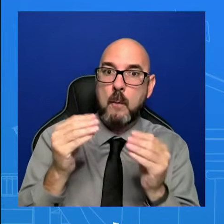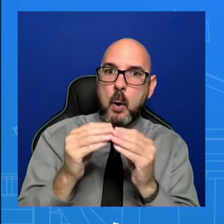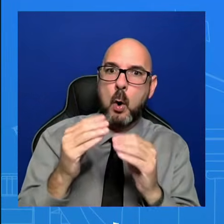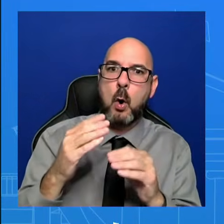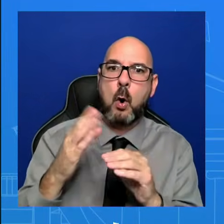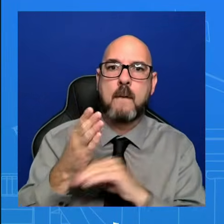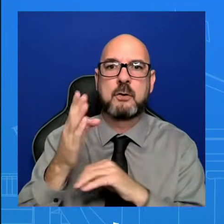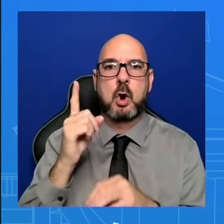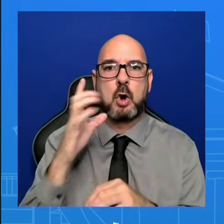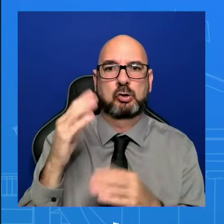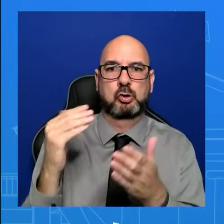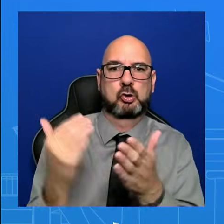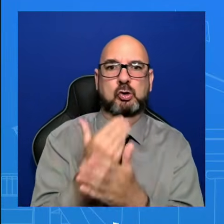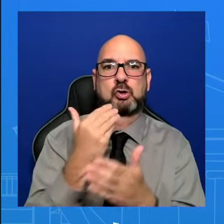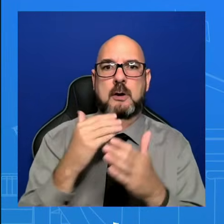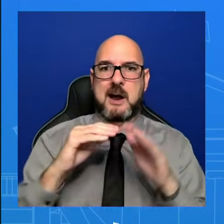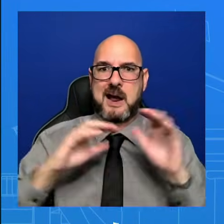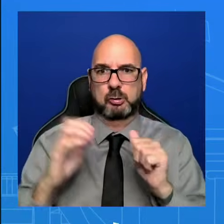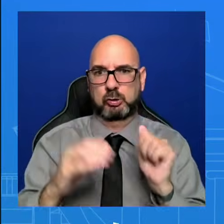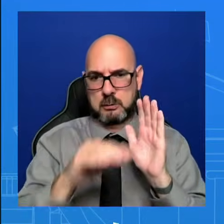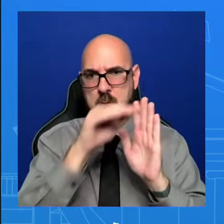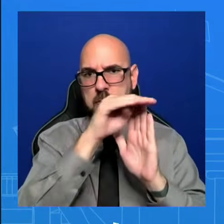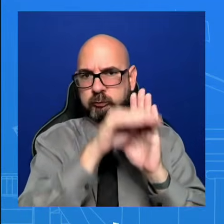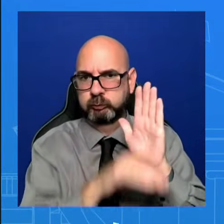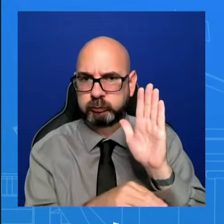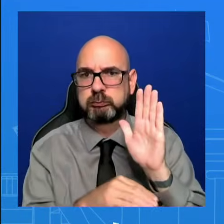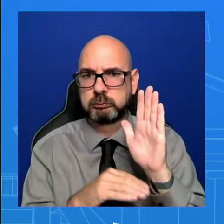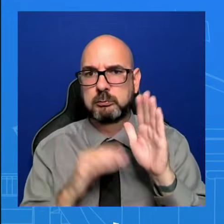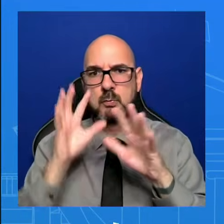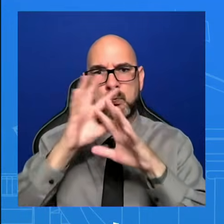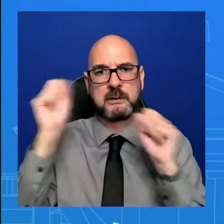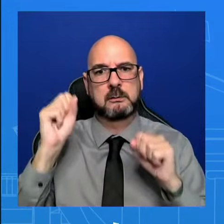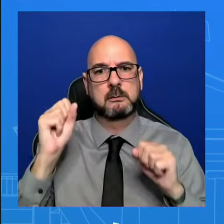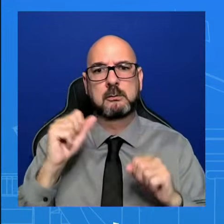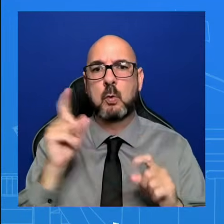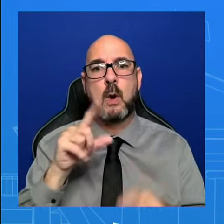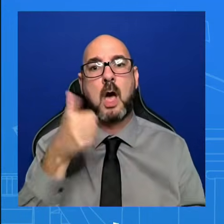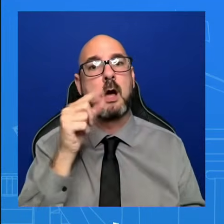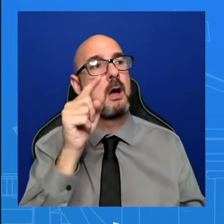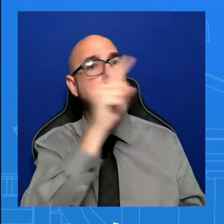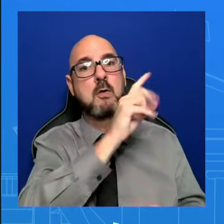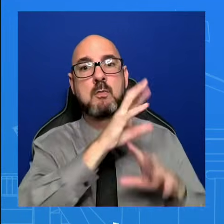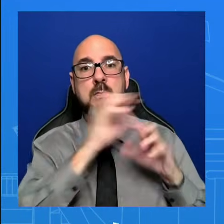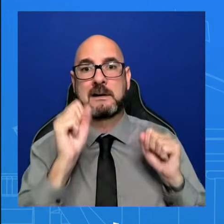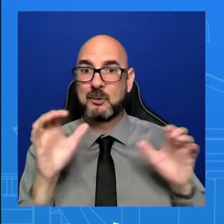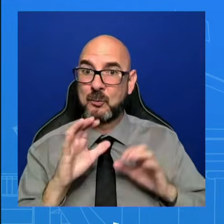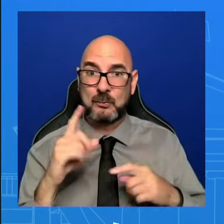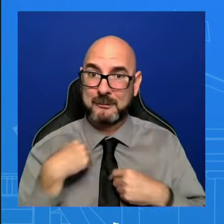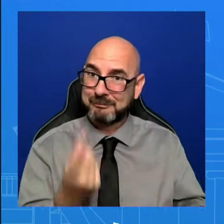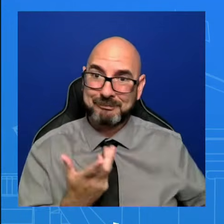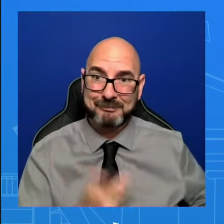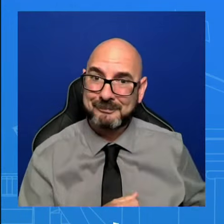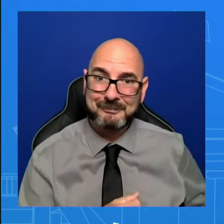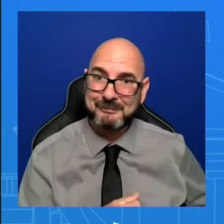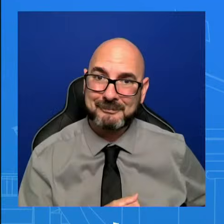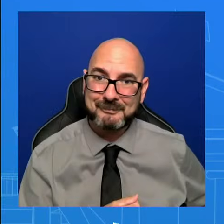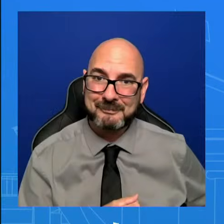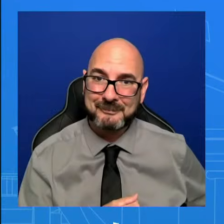no one has ever done that before. Not any other administration has ever done that before. The Press: Does he think it's working? You're talking about 2017 -- Ms. Jean-Pierre: We're going to continue -- we're going to continue -- The Press: --